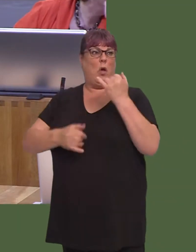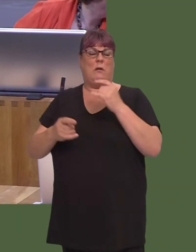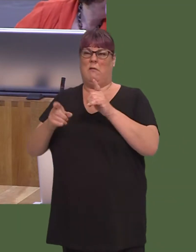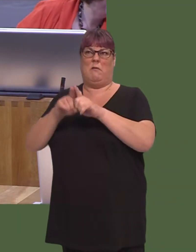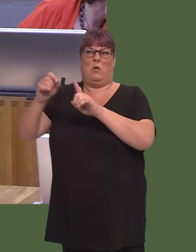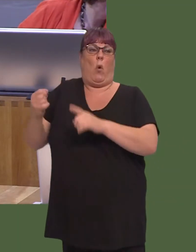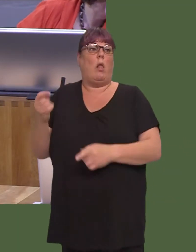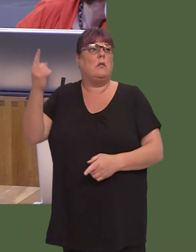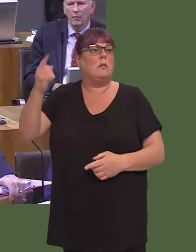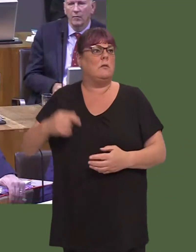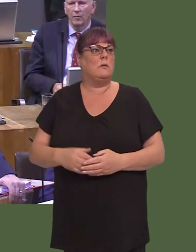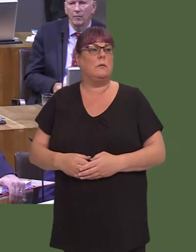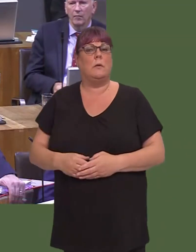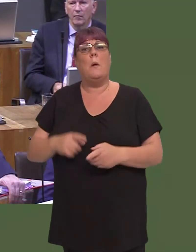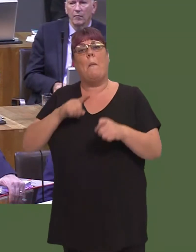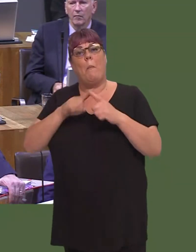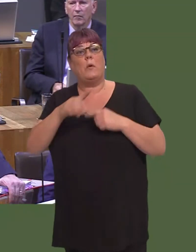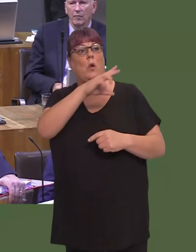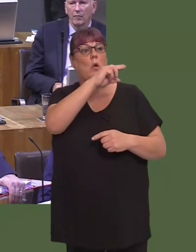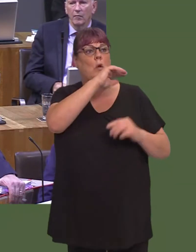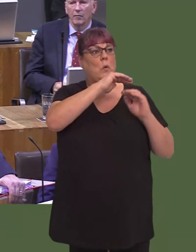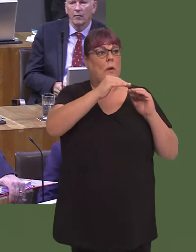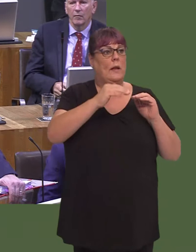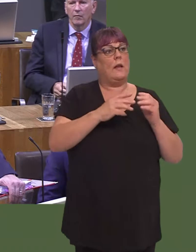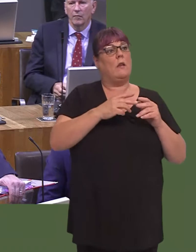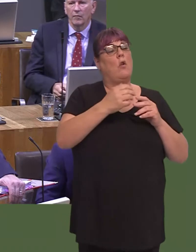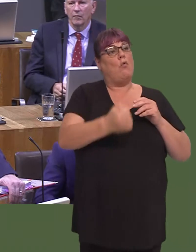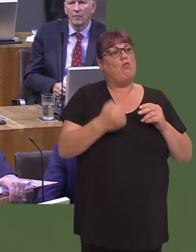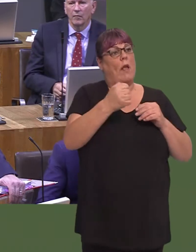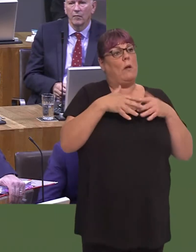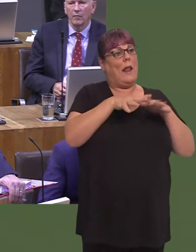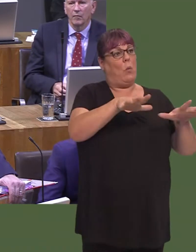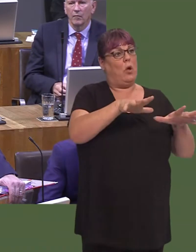dramatically since 1980 when the right to buy was introduced, resulting in longer waiting